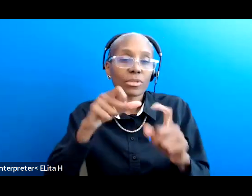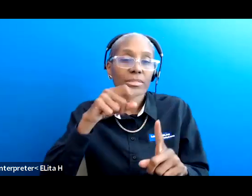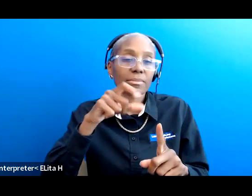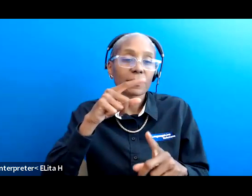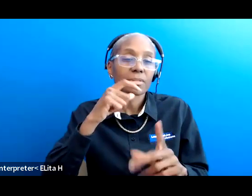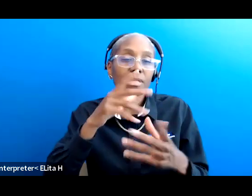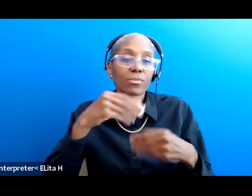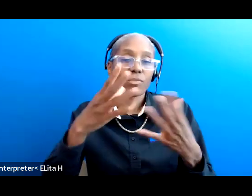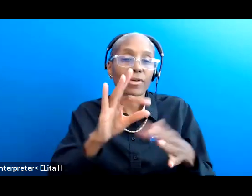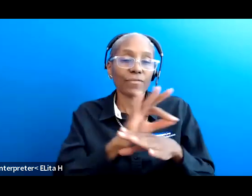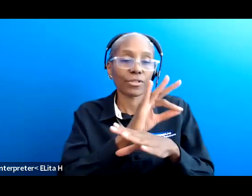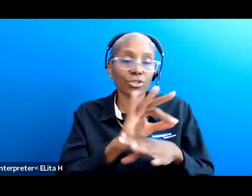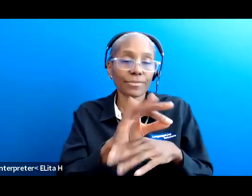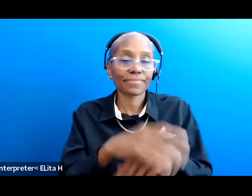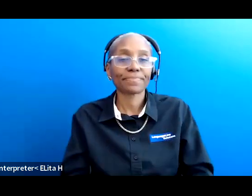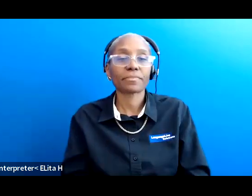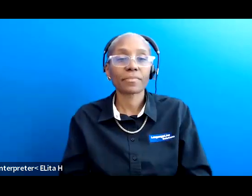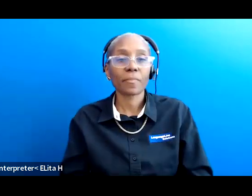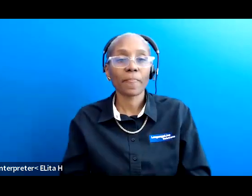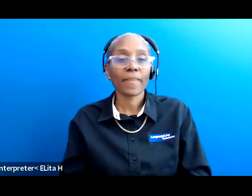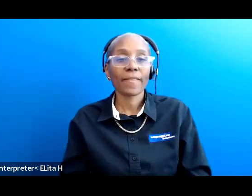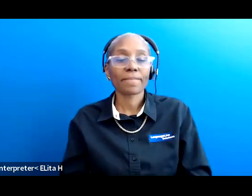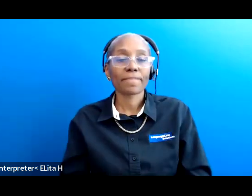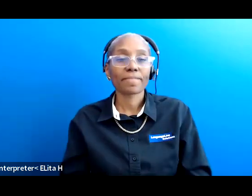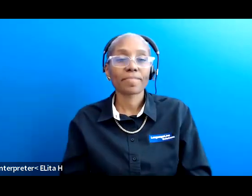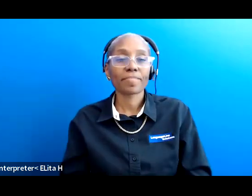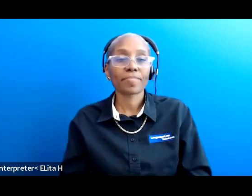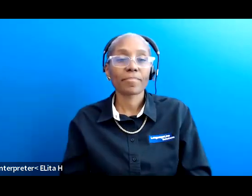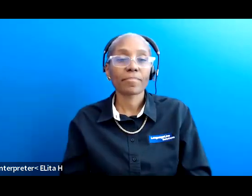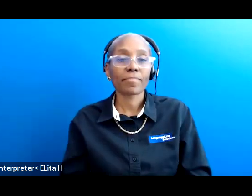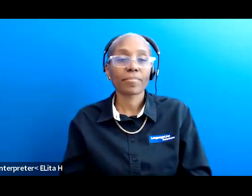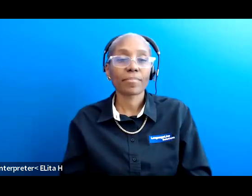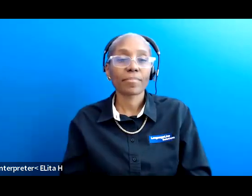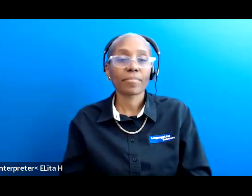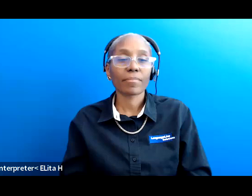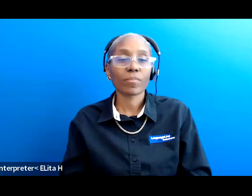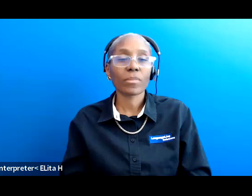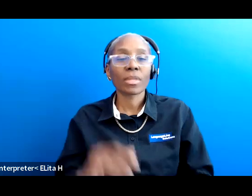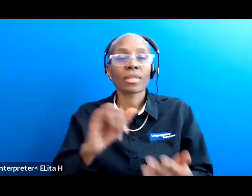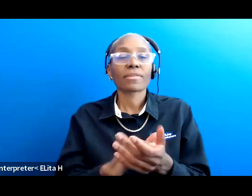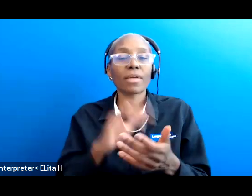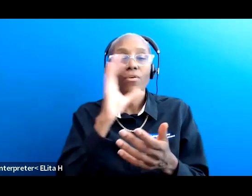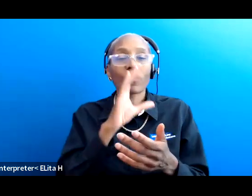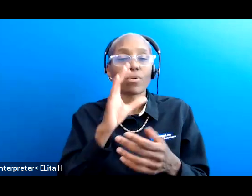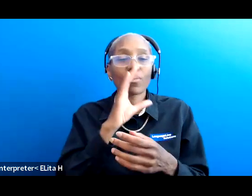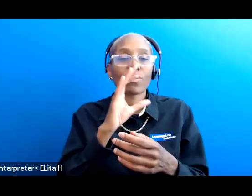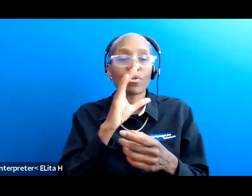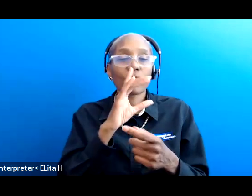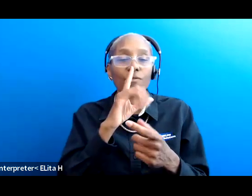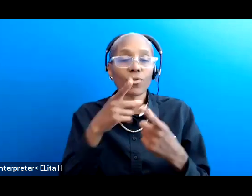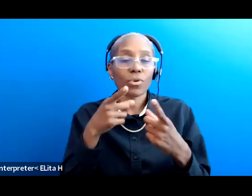function, which is a supplement, but looking for a cure to paralysis